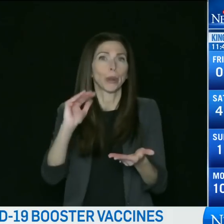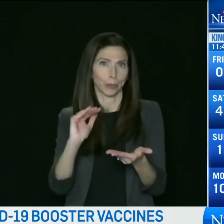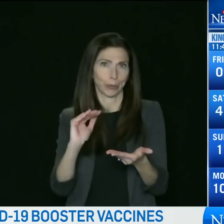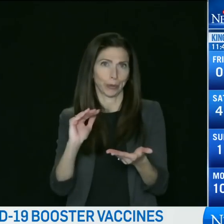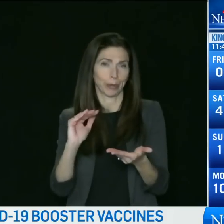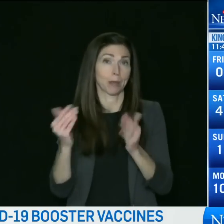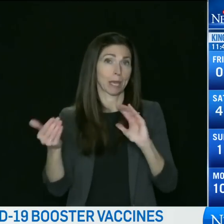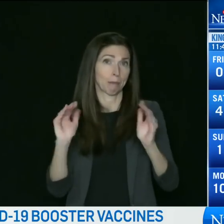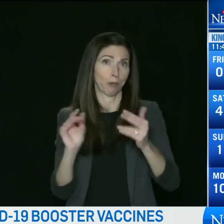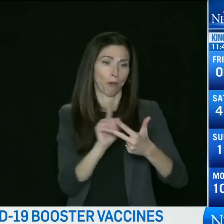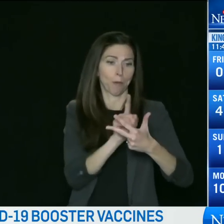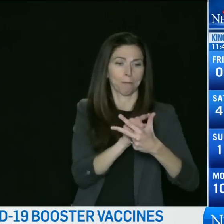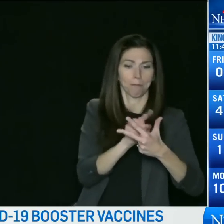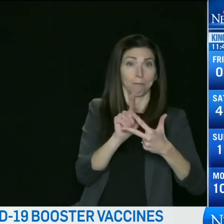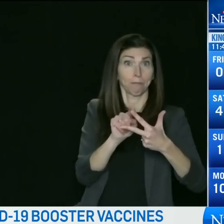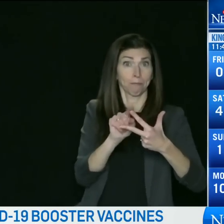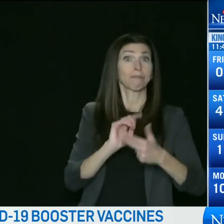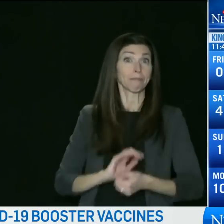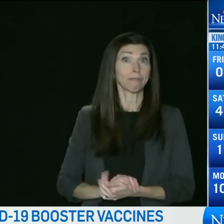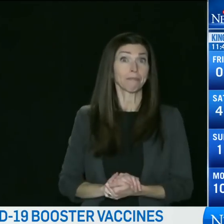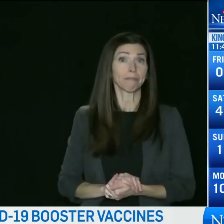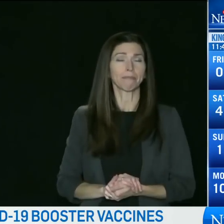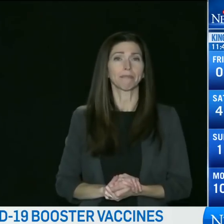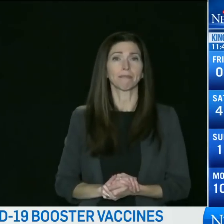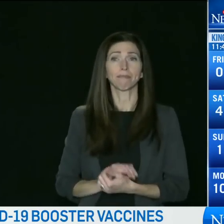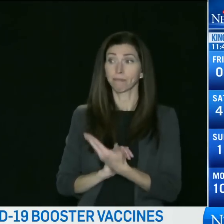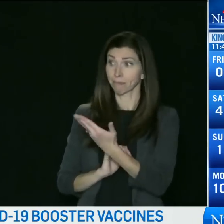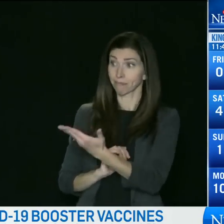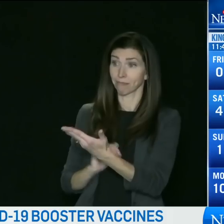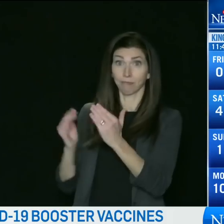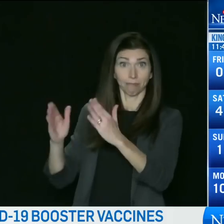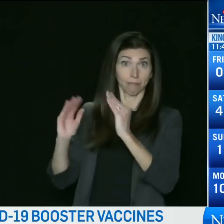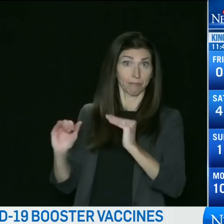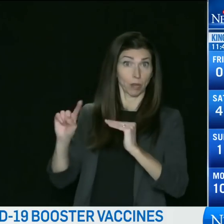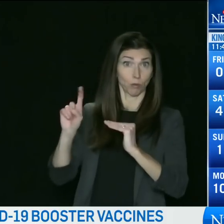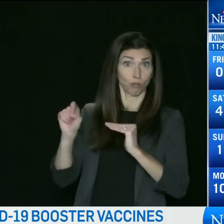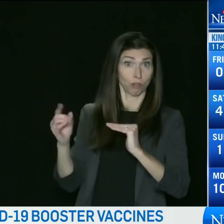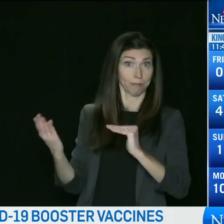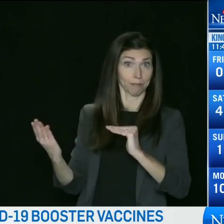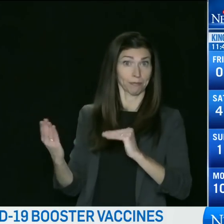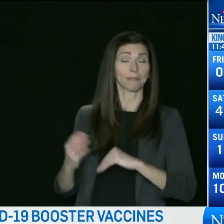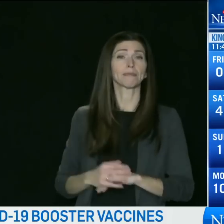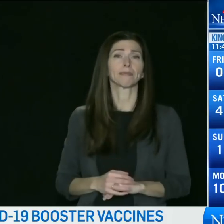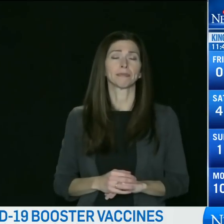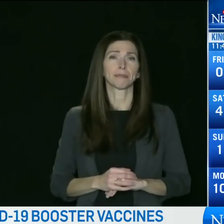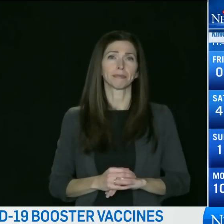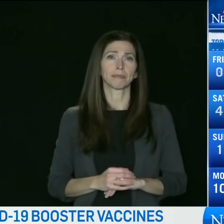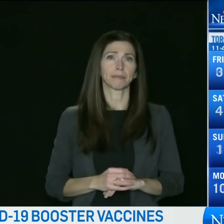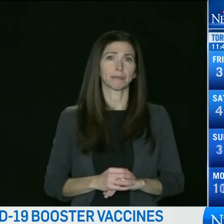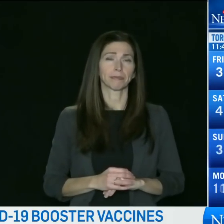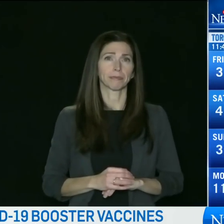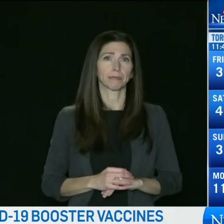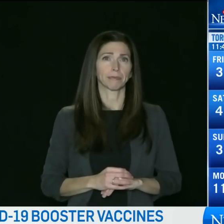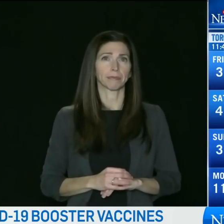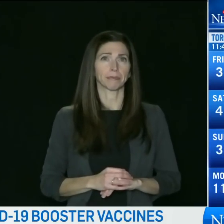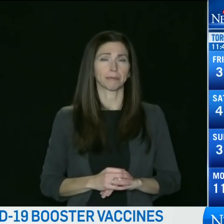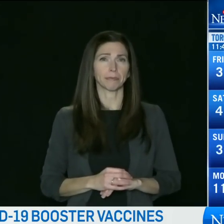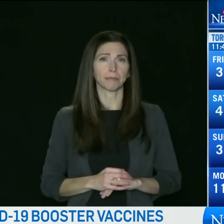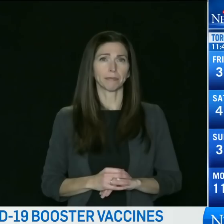LOWER.